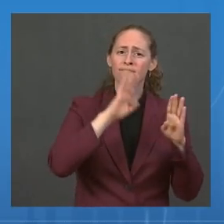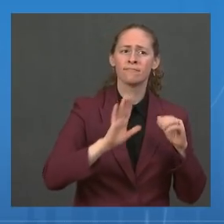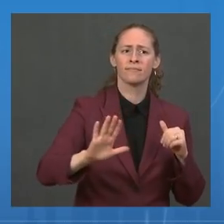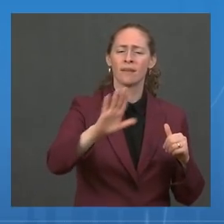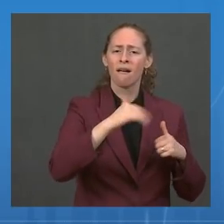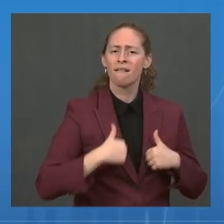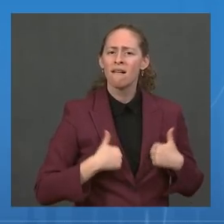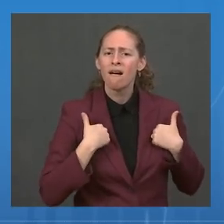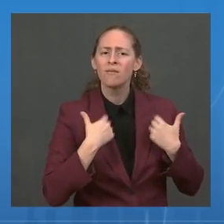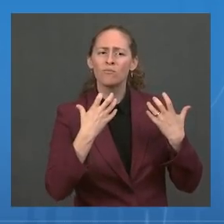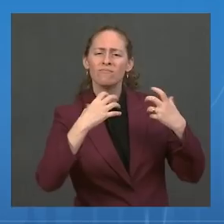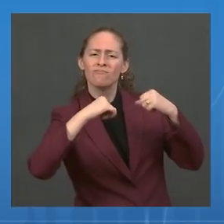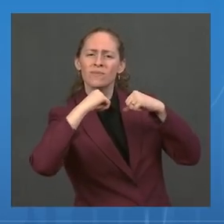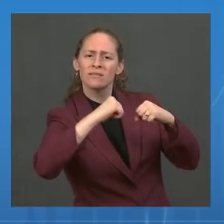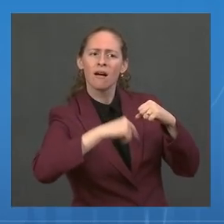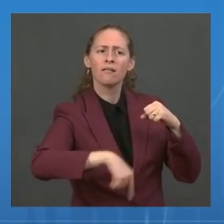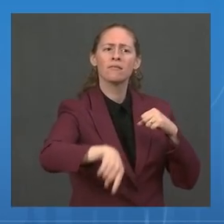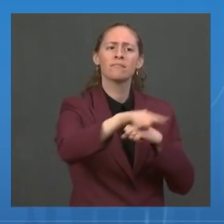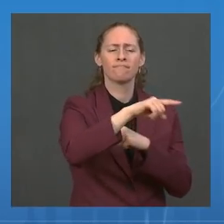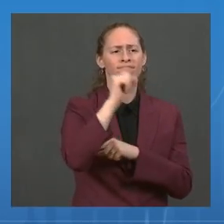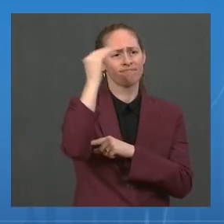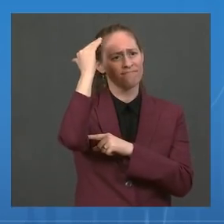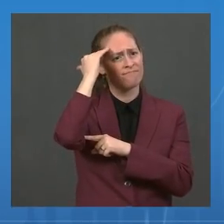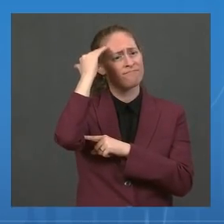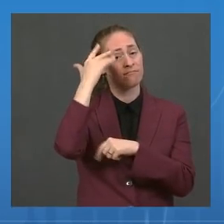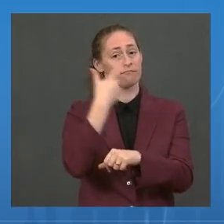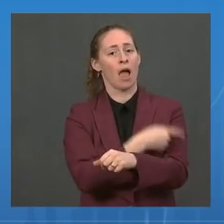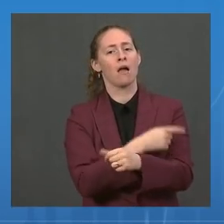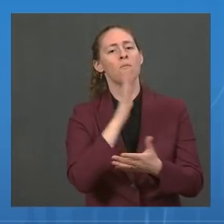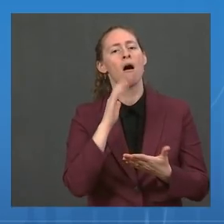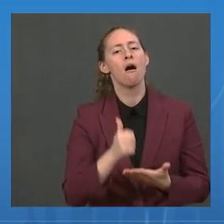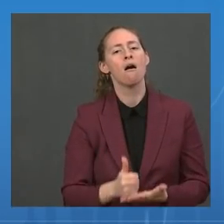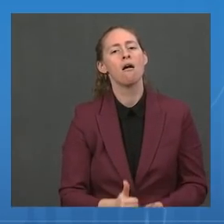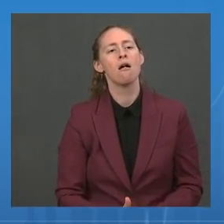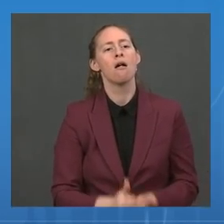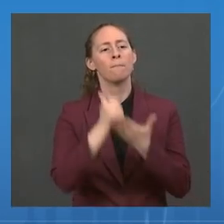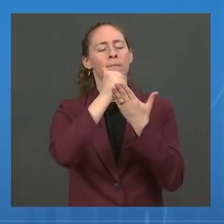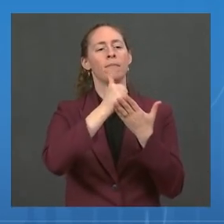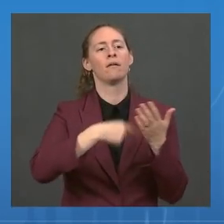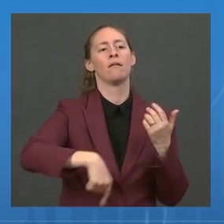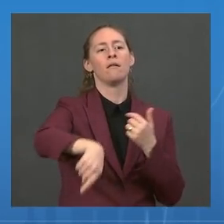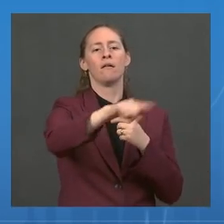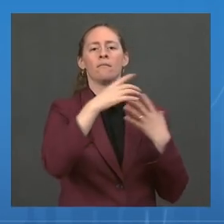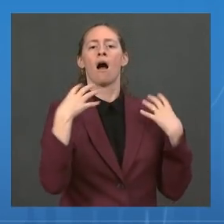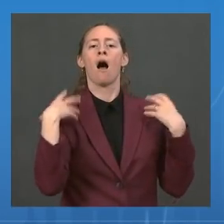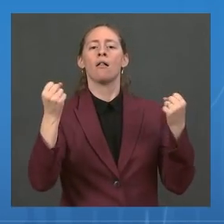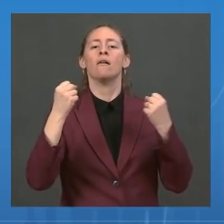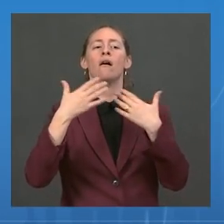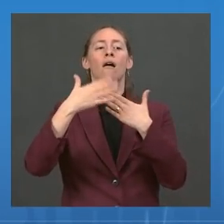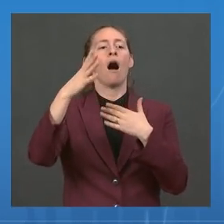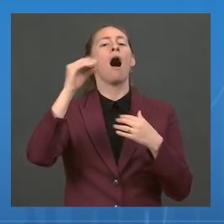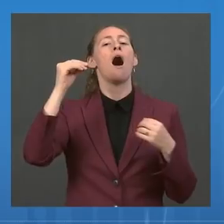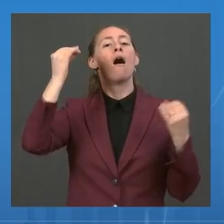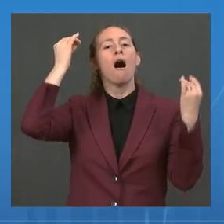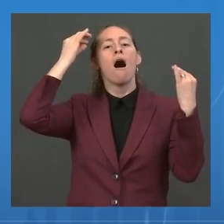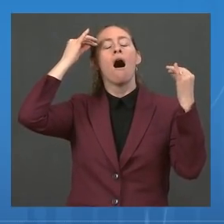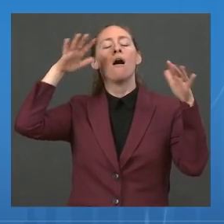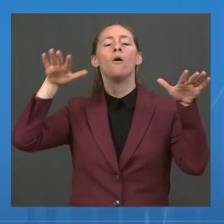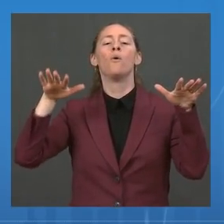A vaccine could make a big difference for the health of our kids and for the peace of mind of parents everywhere. So, let's talk about our path forward